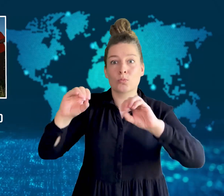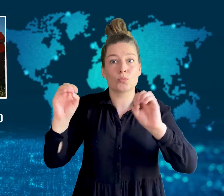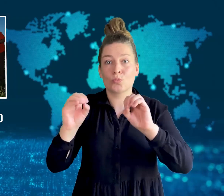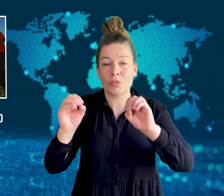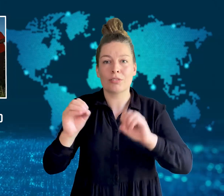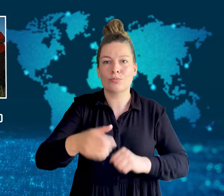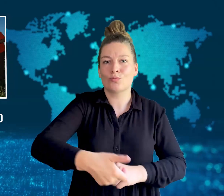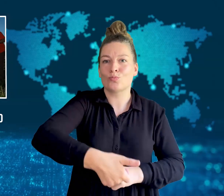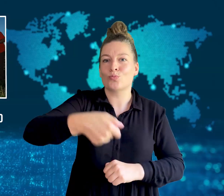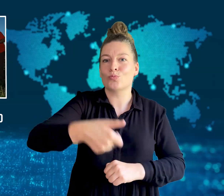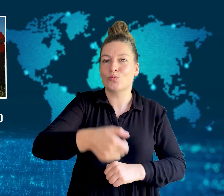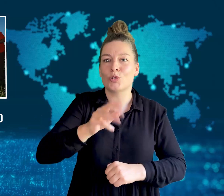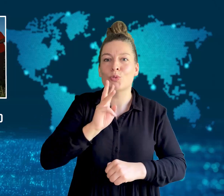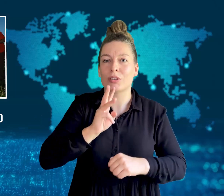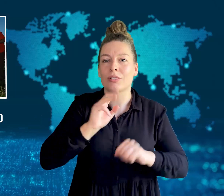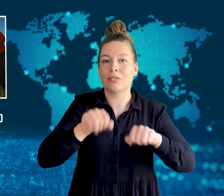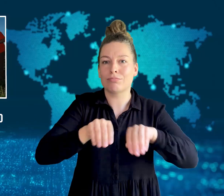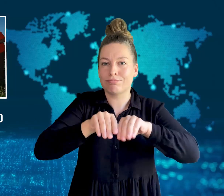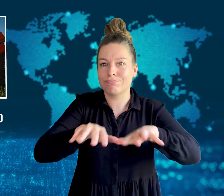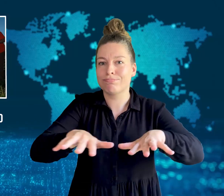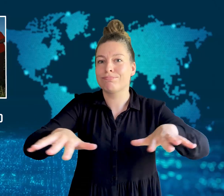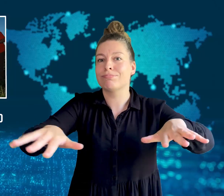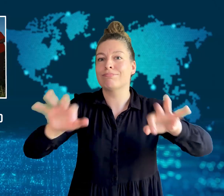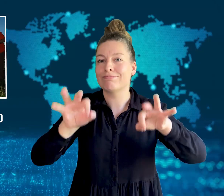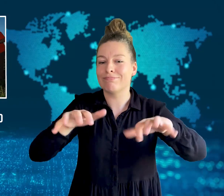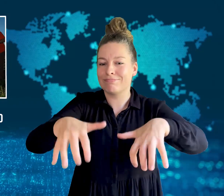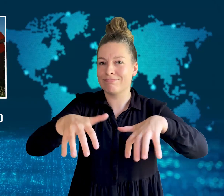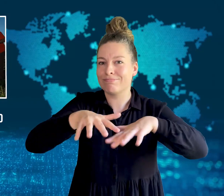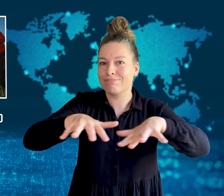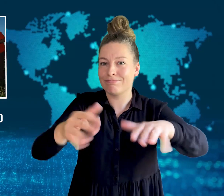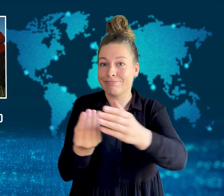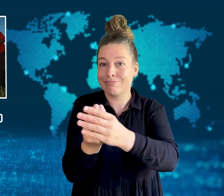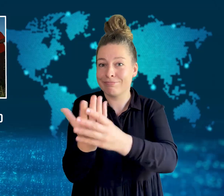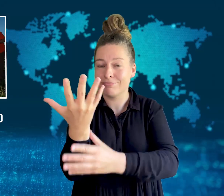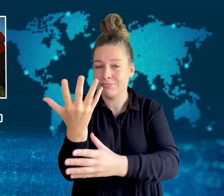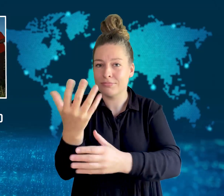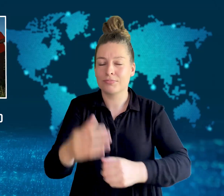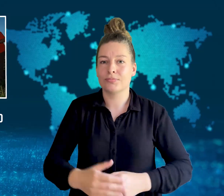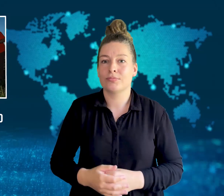Groundwater provides drinking water for people and livestock,